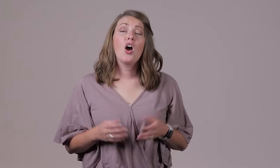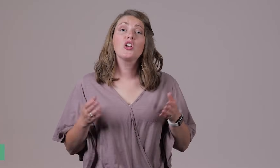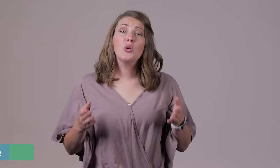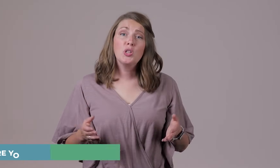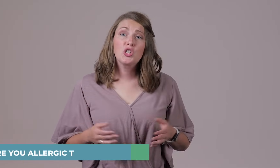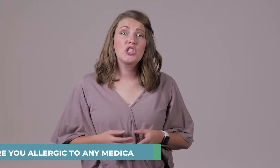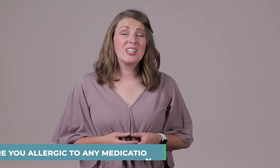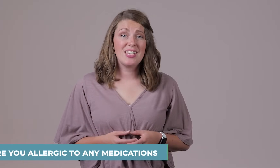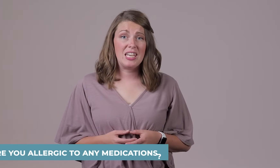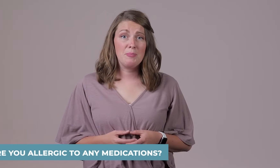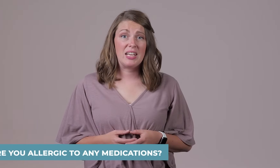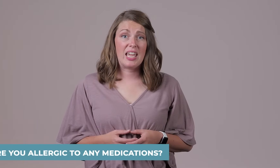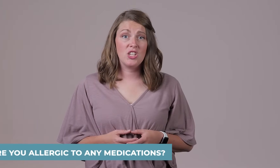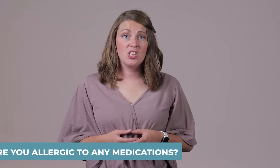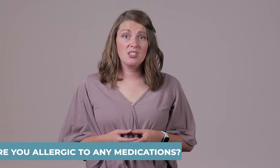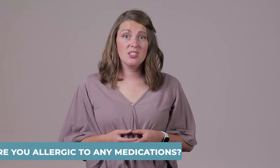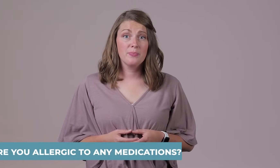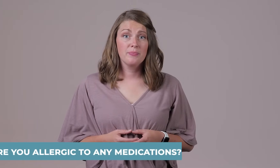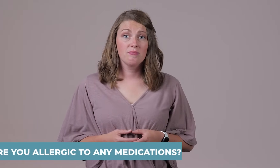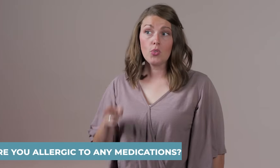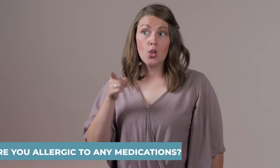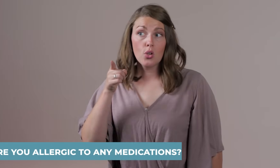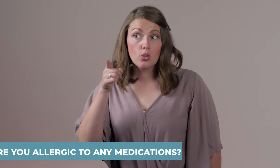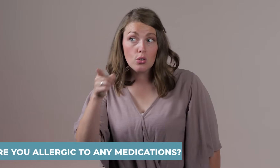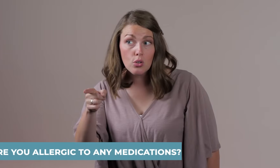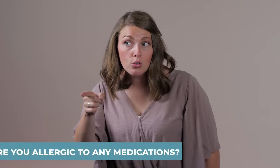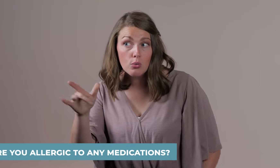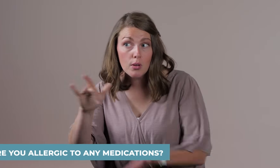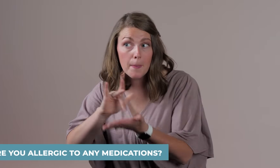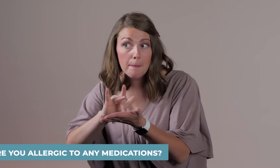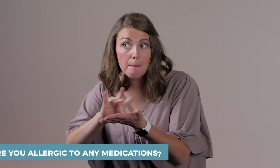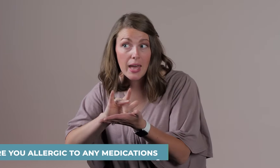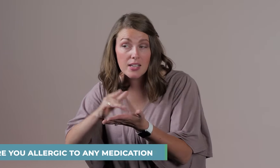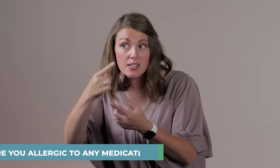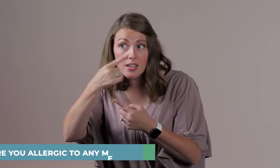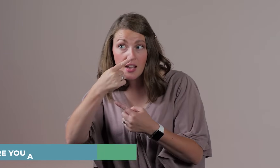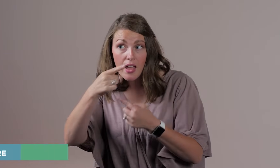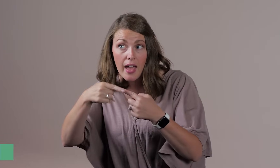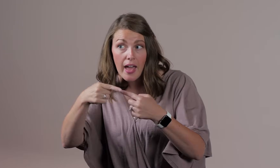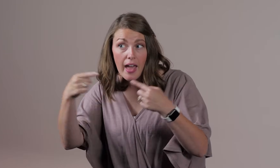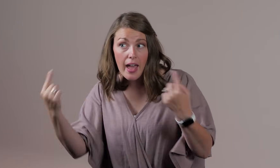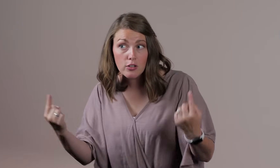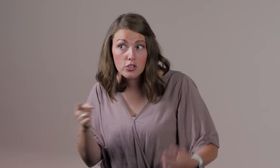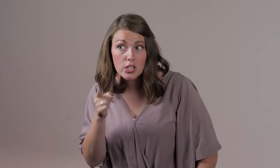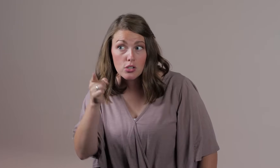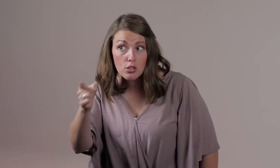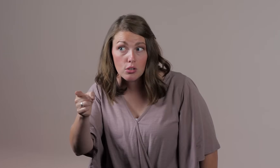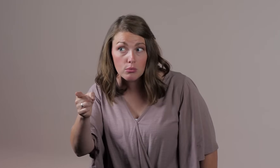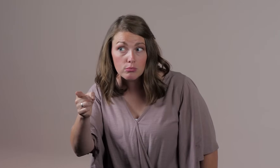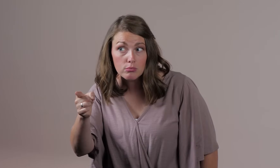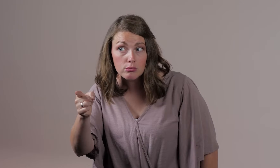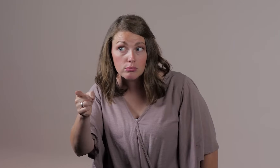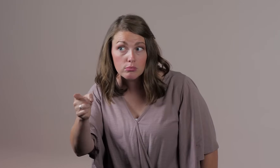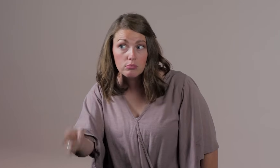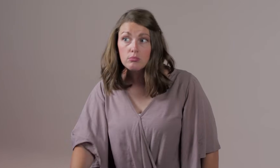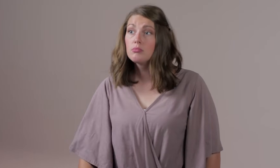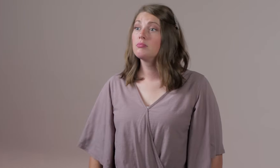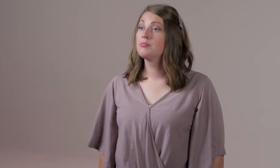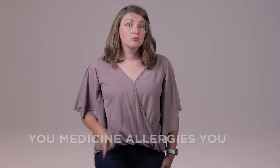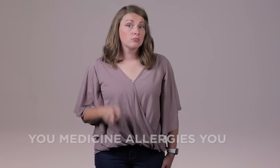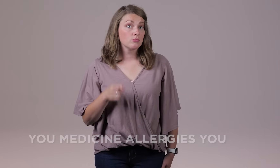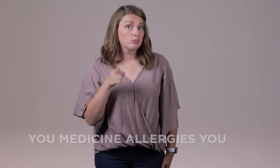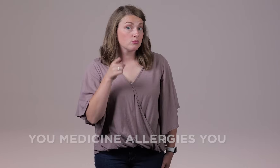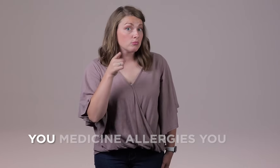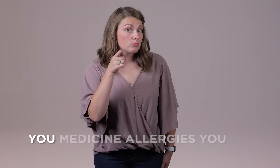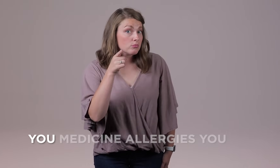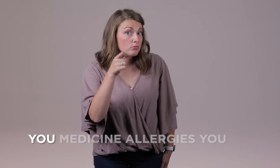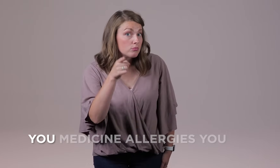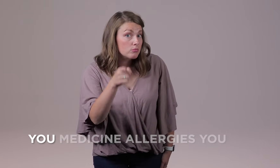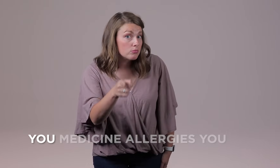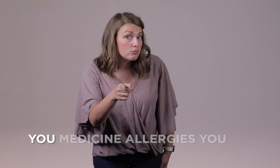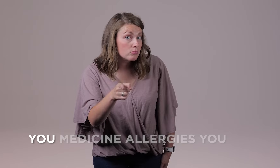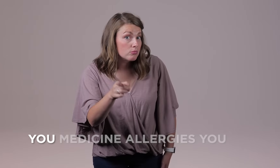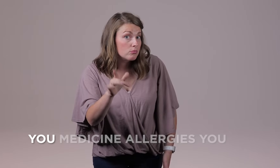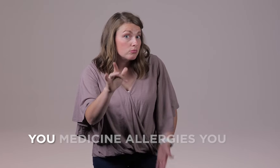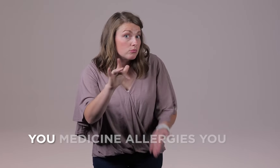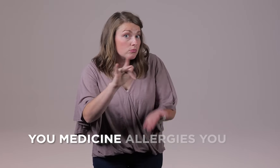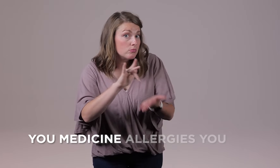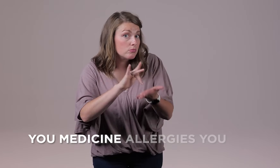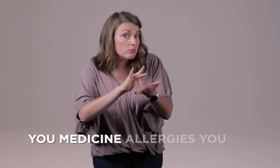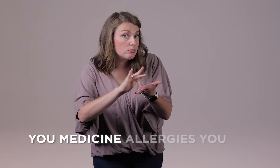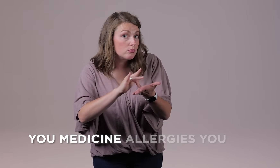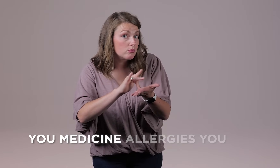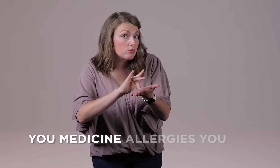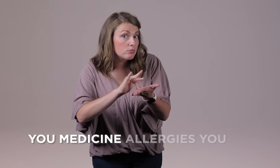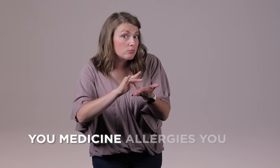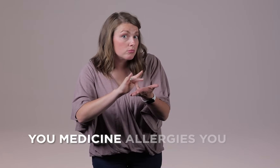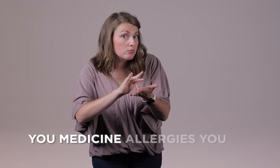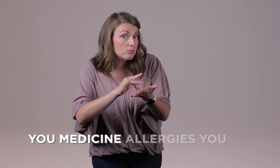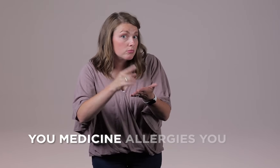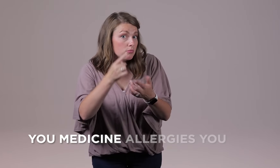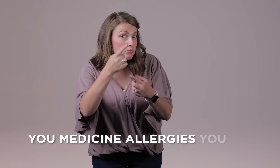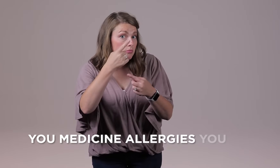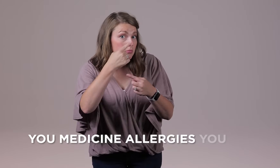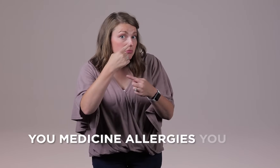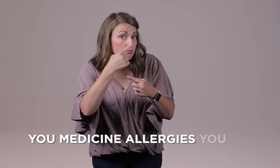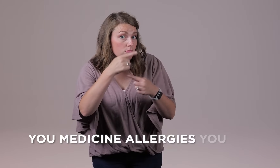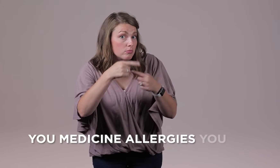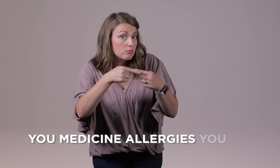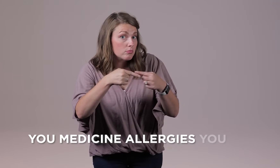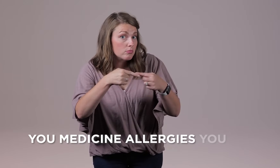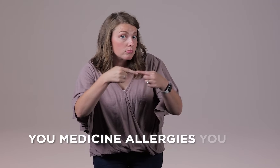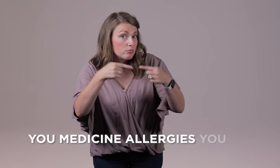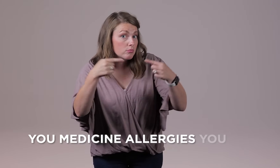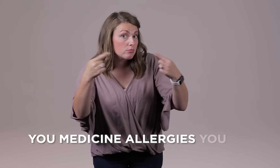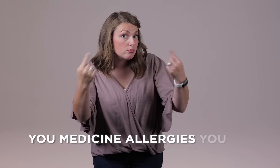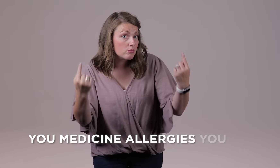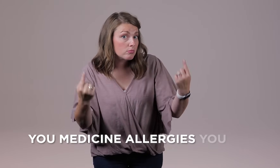Are you allergic to any medications? 'You medicine allergies you?'